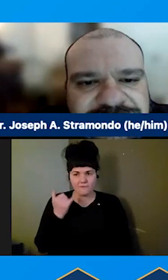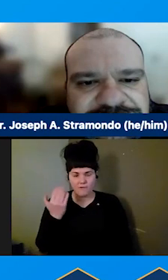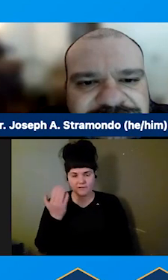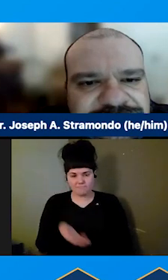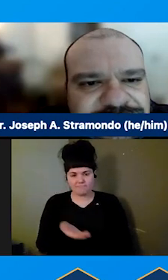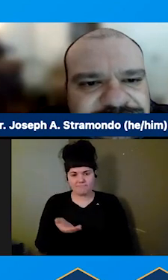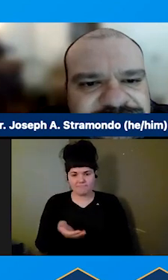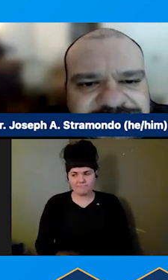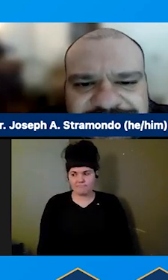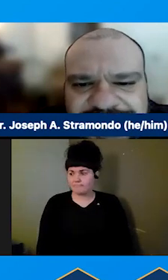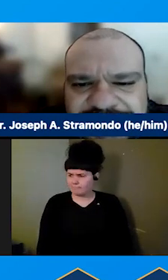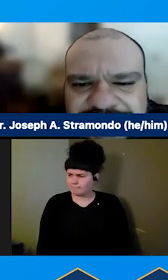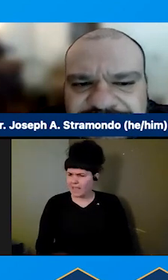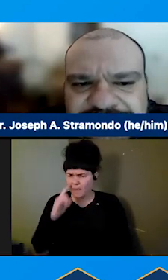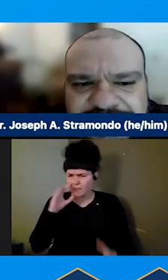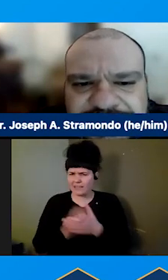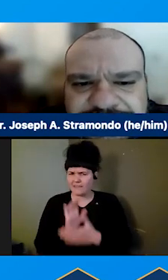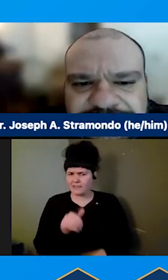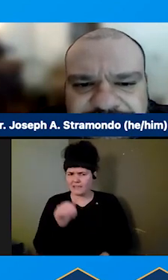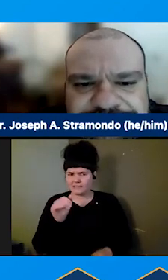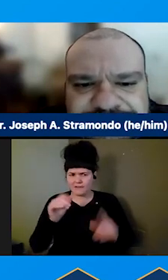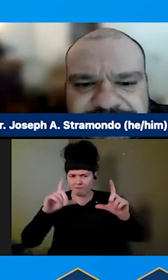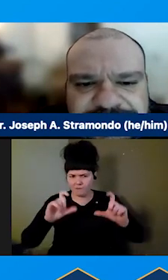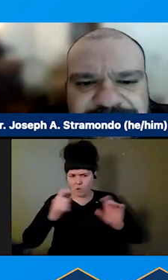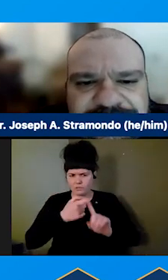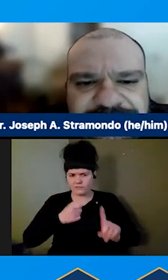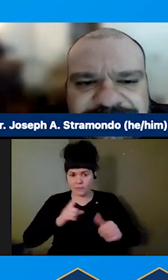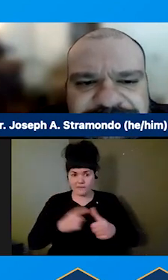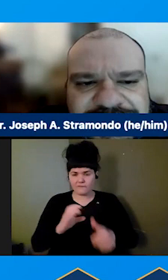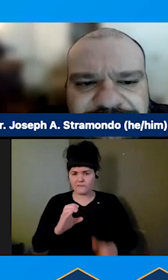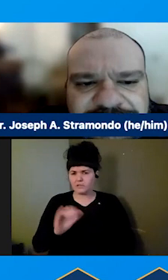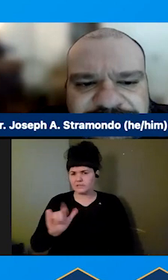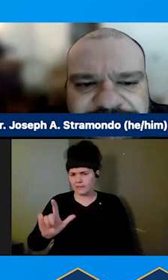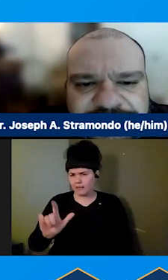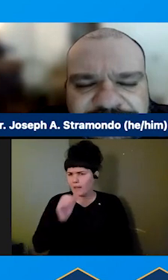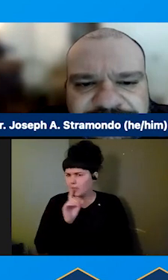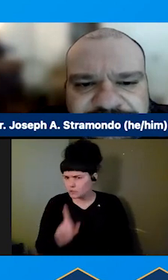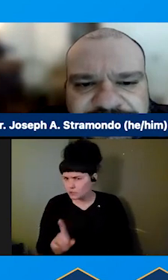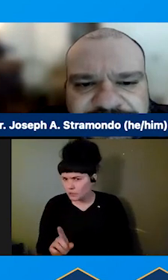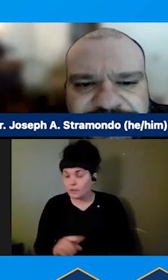believe that this photo is taken at the first -- but I'm not sure. It's a black and white